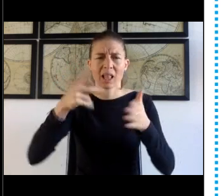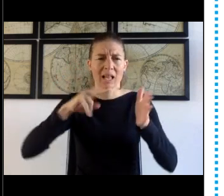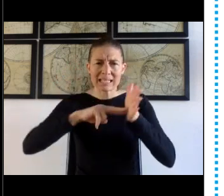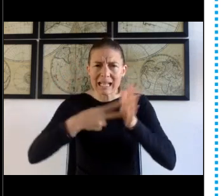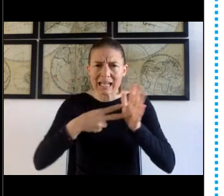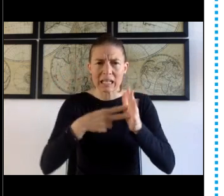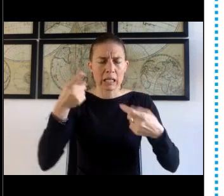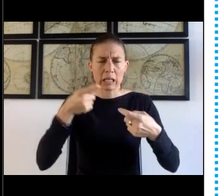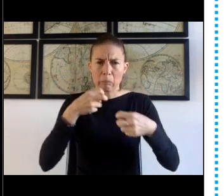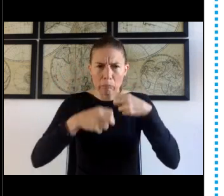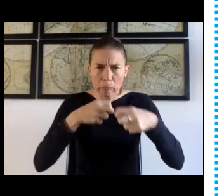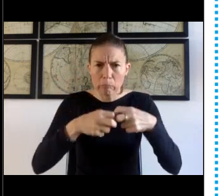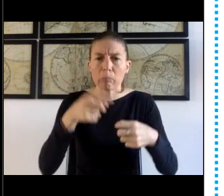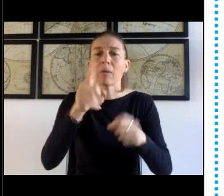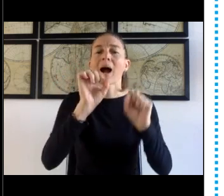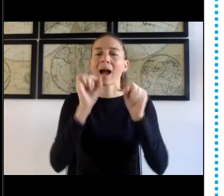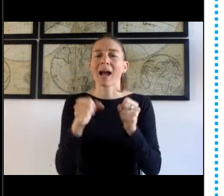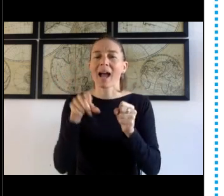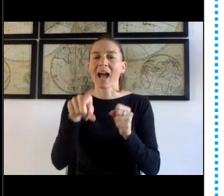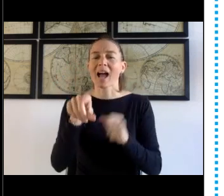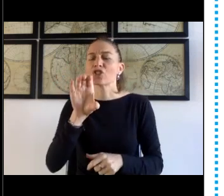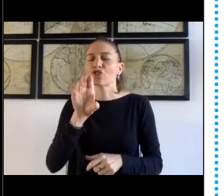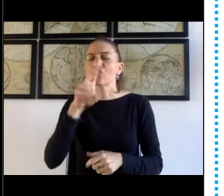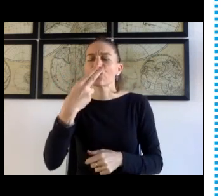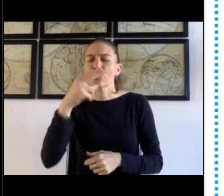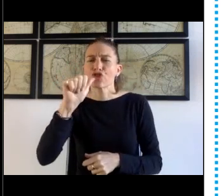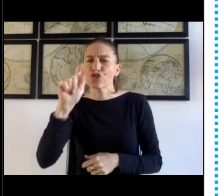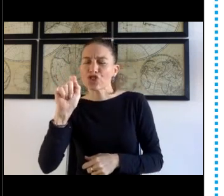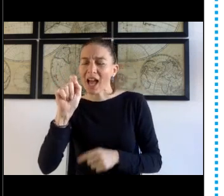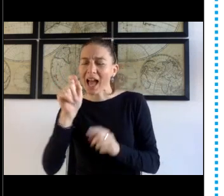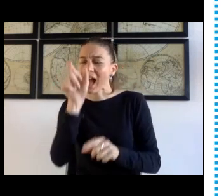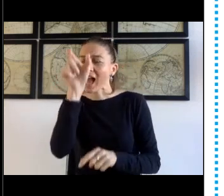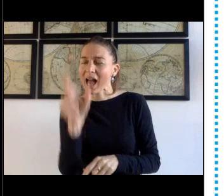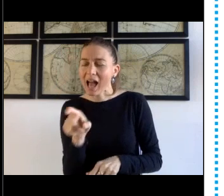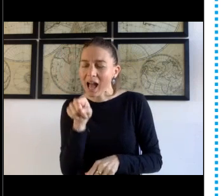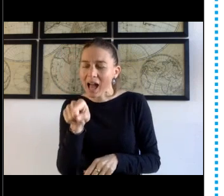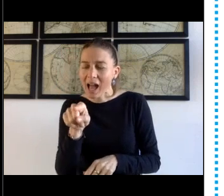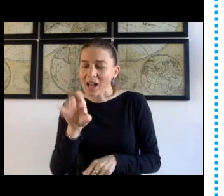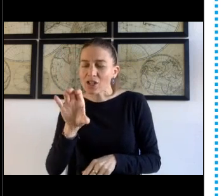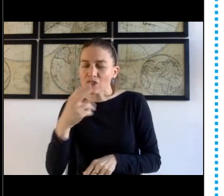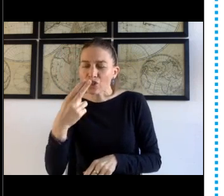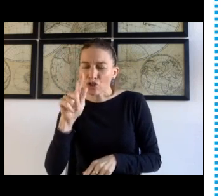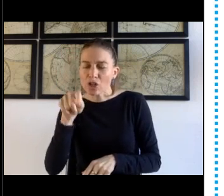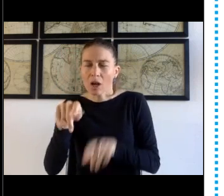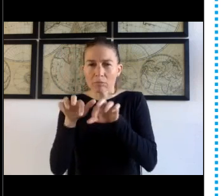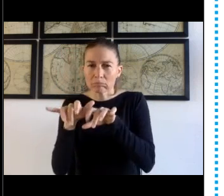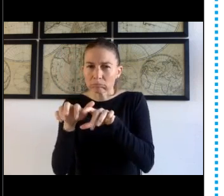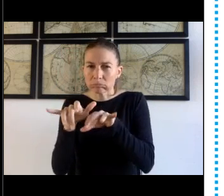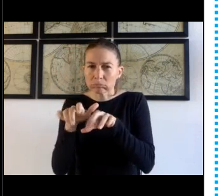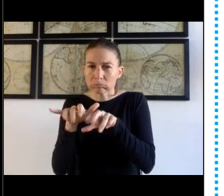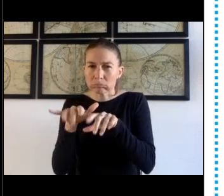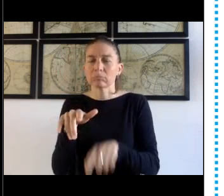in the chat box on your right as well. And if you need to download the presentation of the webinar